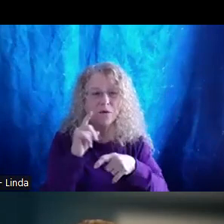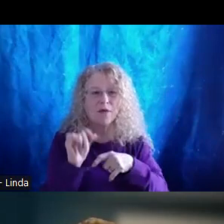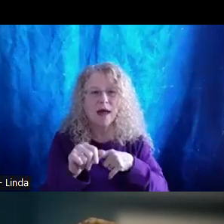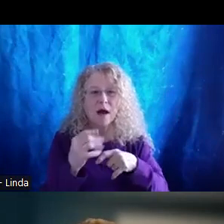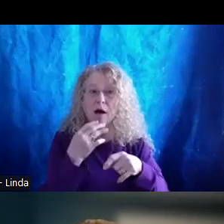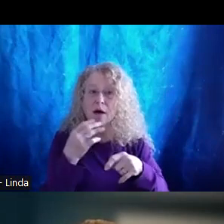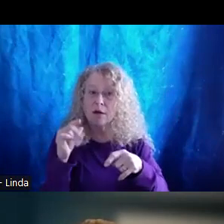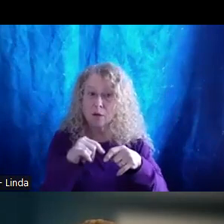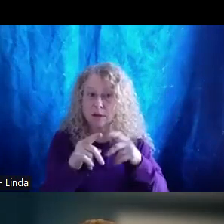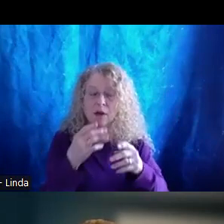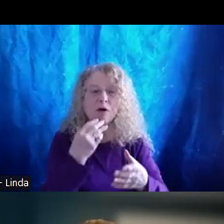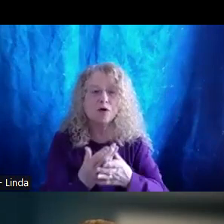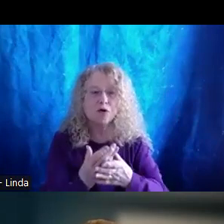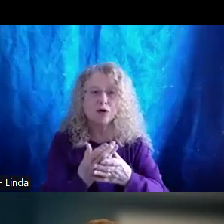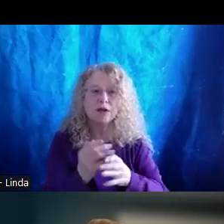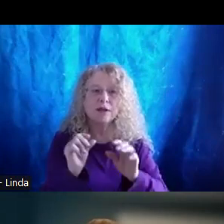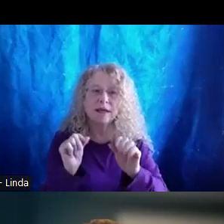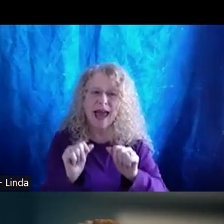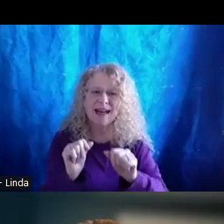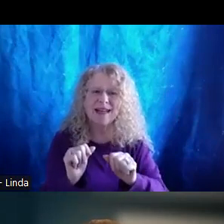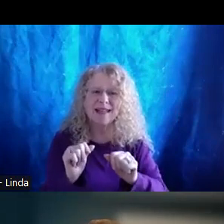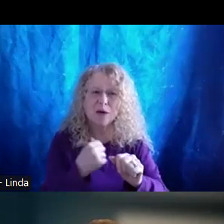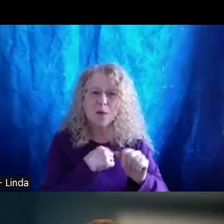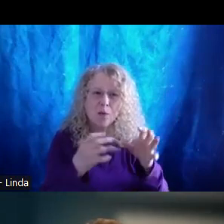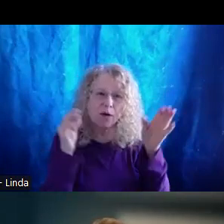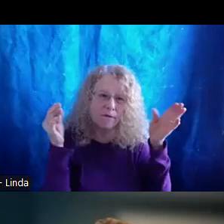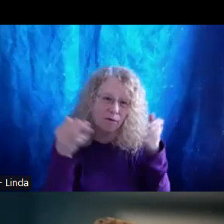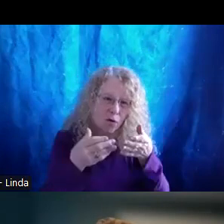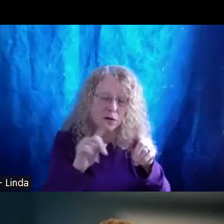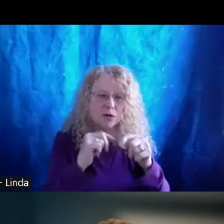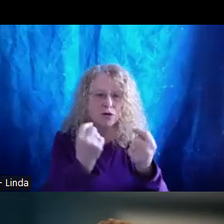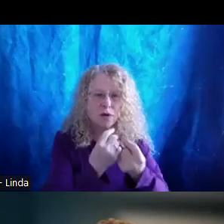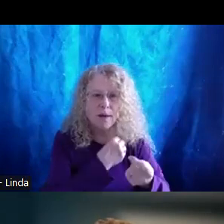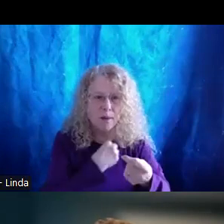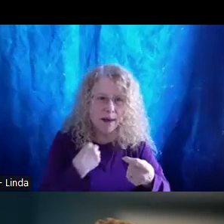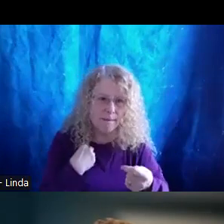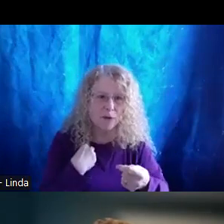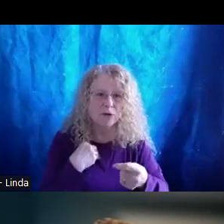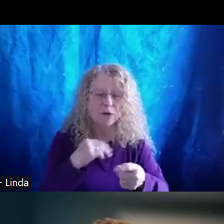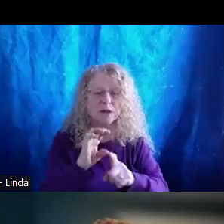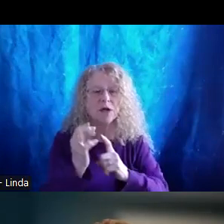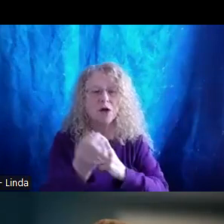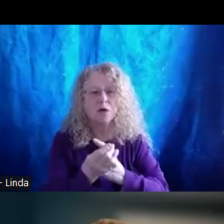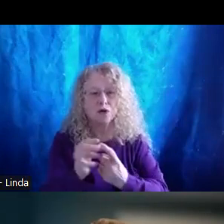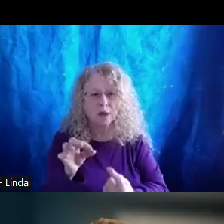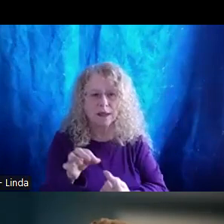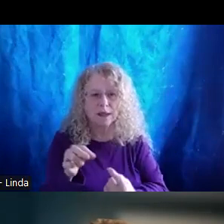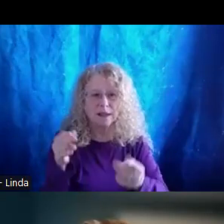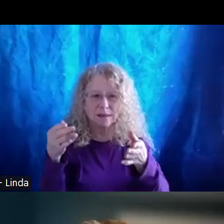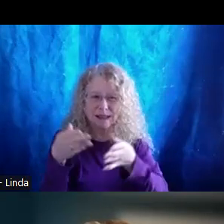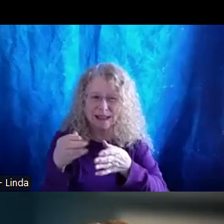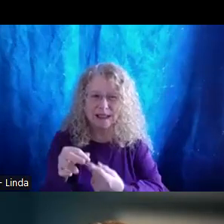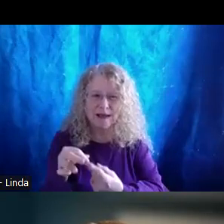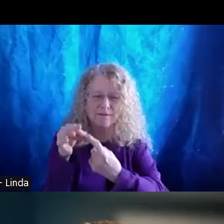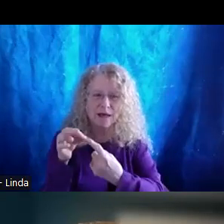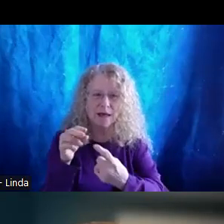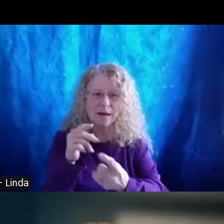WE ARE LOOKING TO FOCUS ON TRIBAL MEMBERS, CULTURALLY SPECIFIC POPULATIONS, SINGLE ADULTS